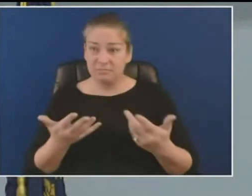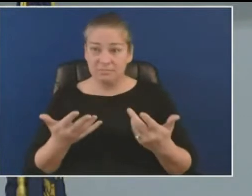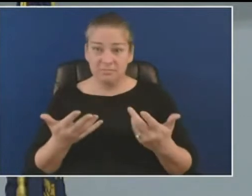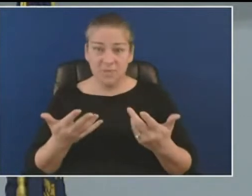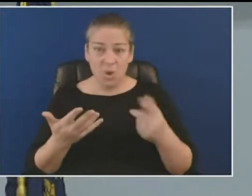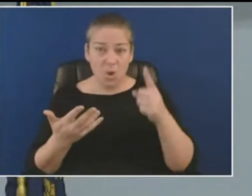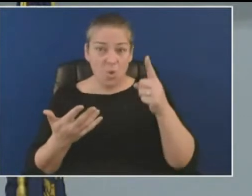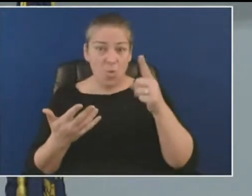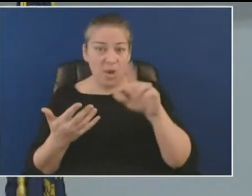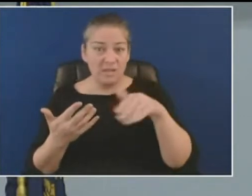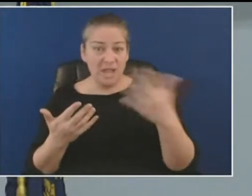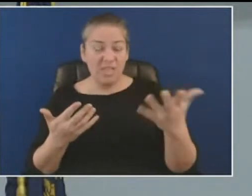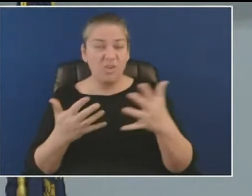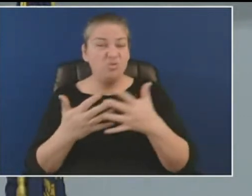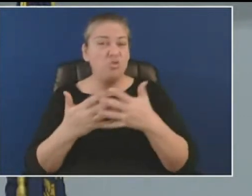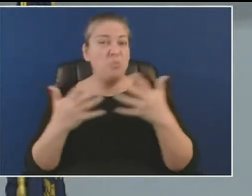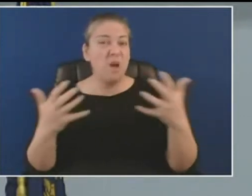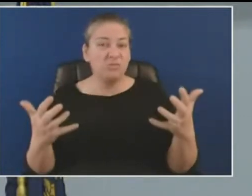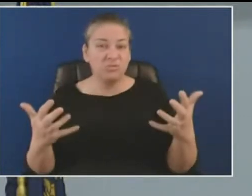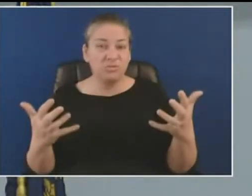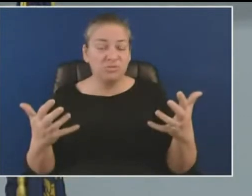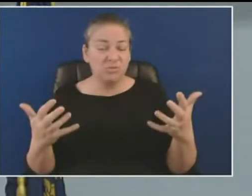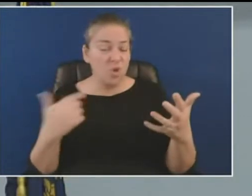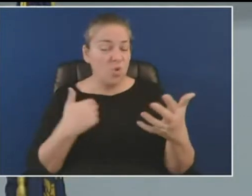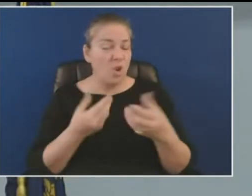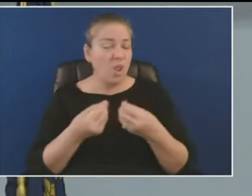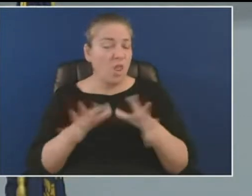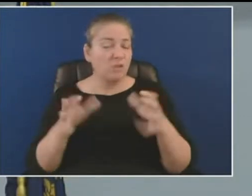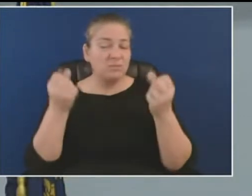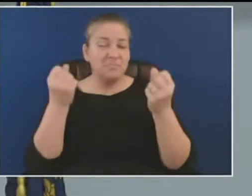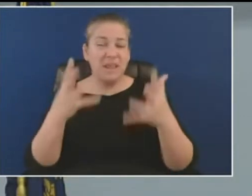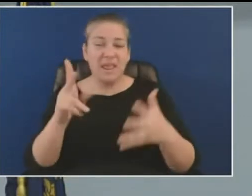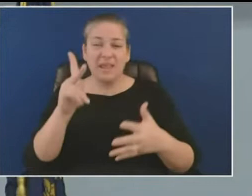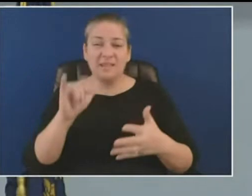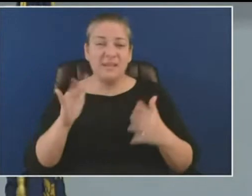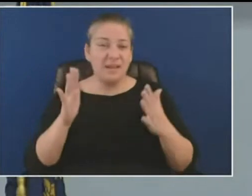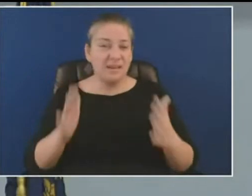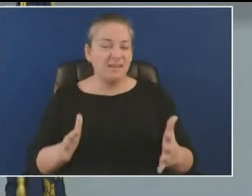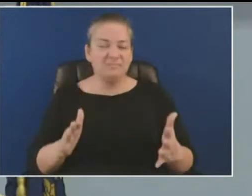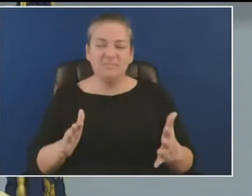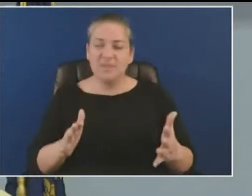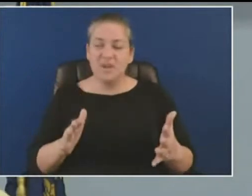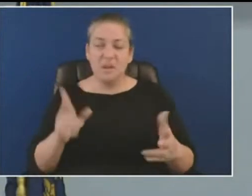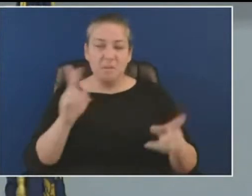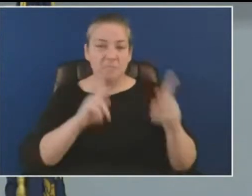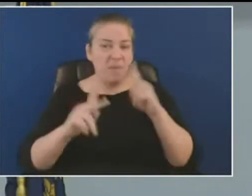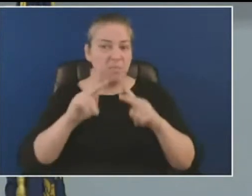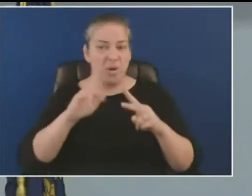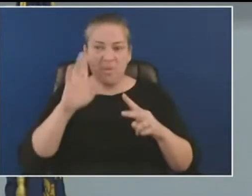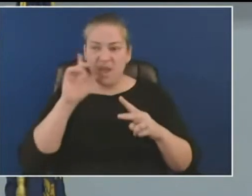sickens me so folks will be out for days and days help these first responders Emergency Management.